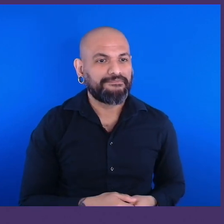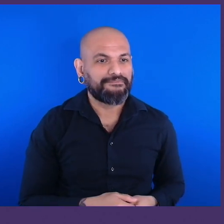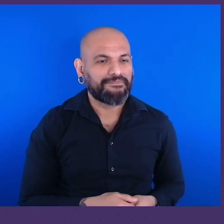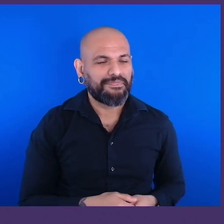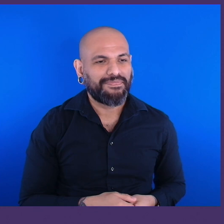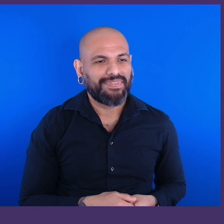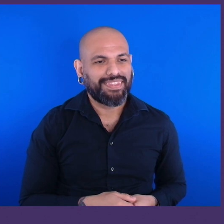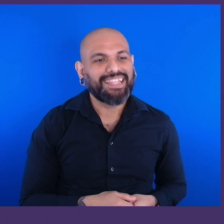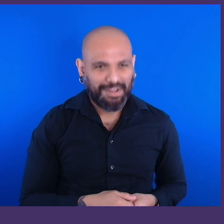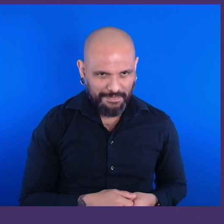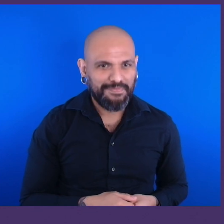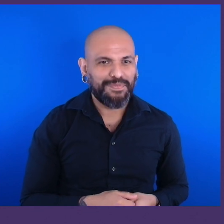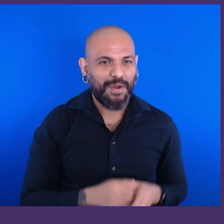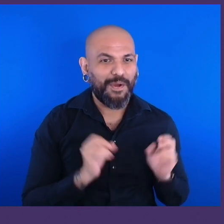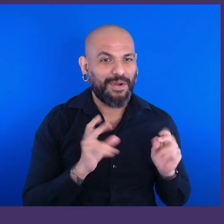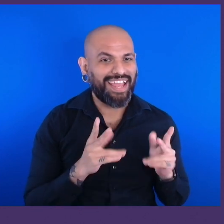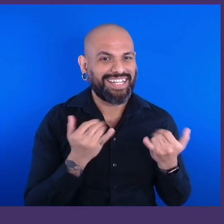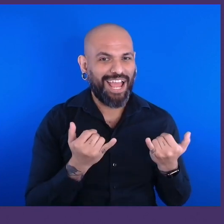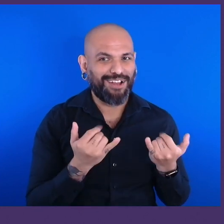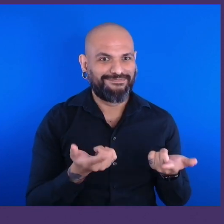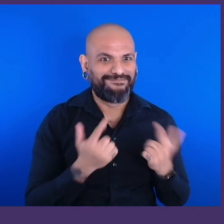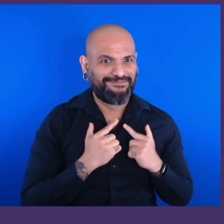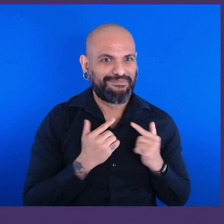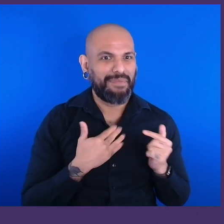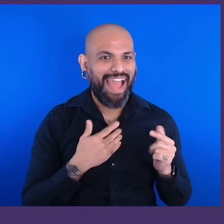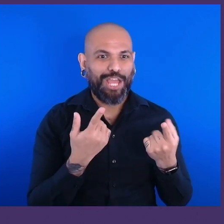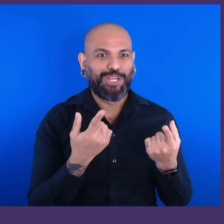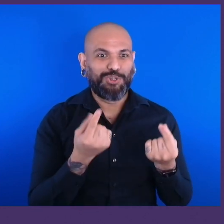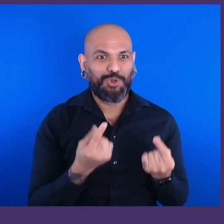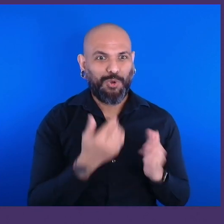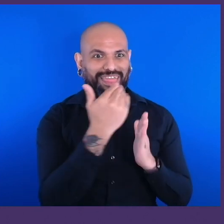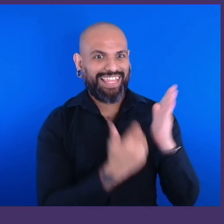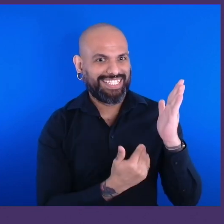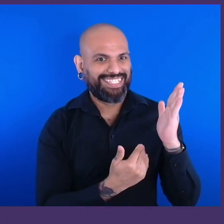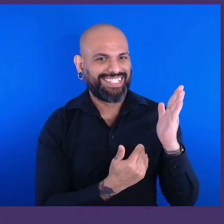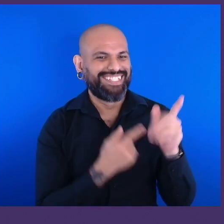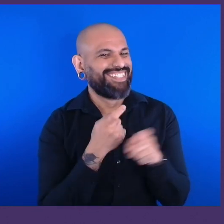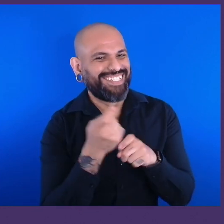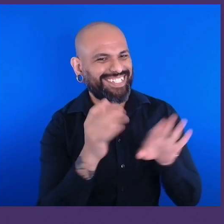Daniel Casas: Now, it's the moment of my to-do list. No, no, I'm joking. Rylin Rodgers: Excellent. I want it.